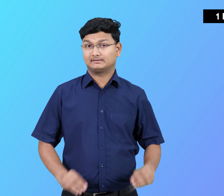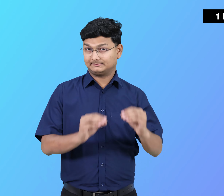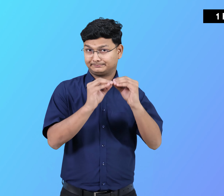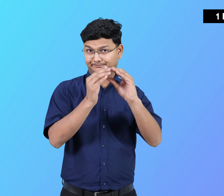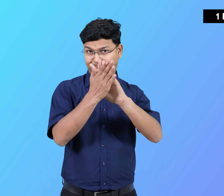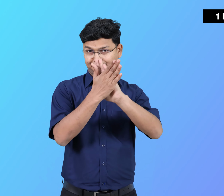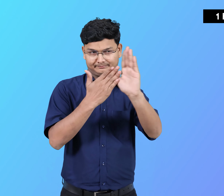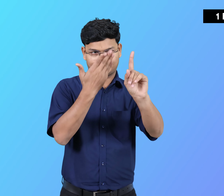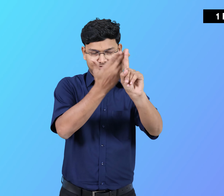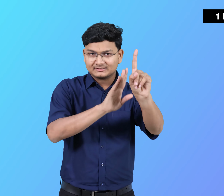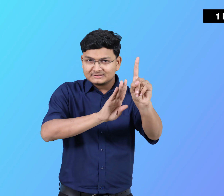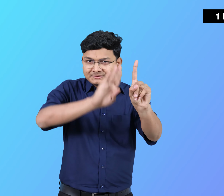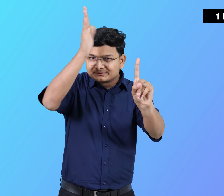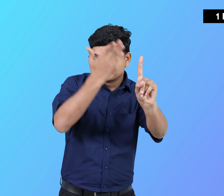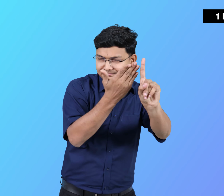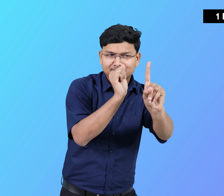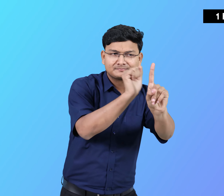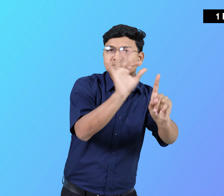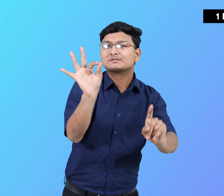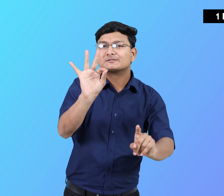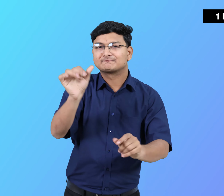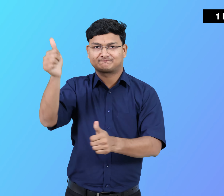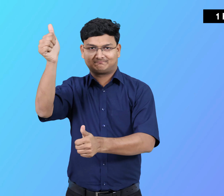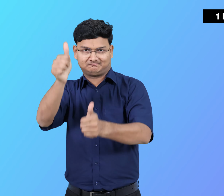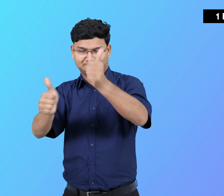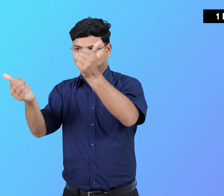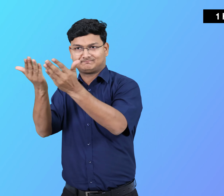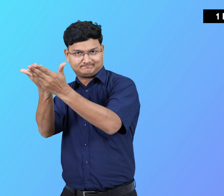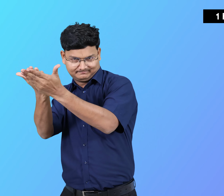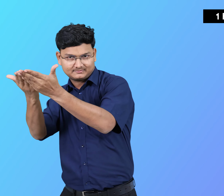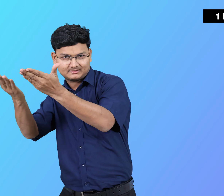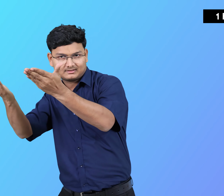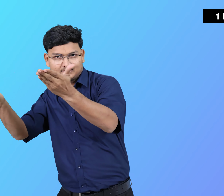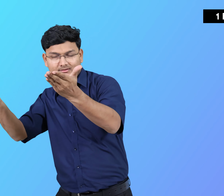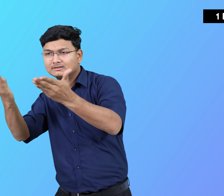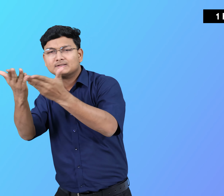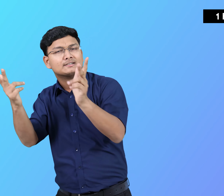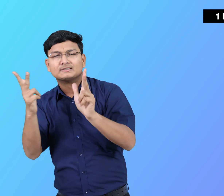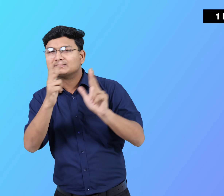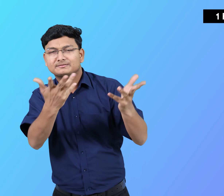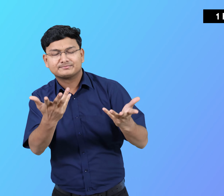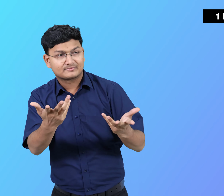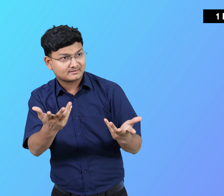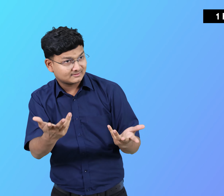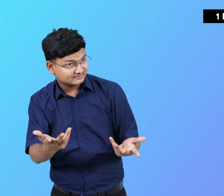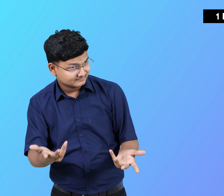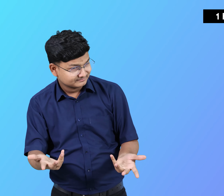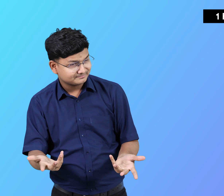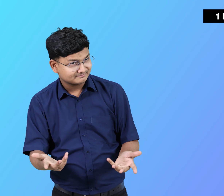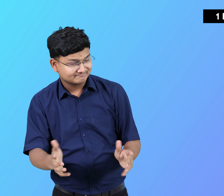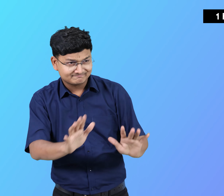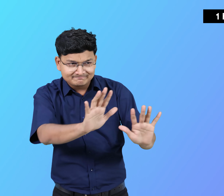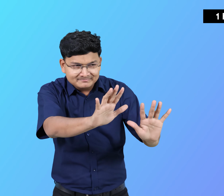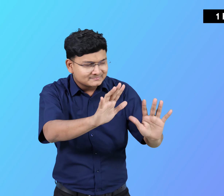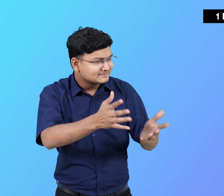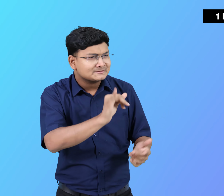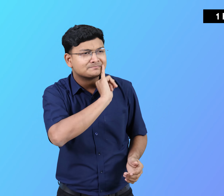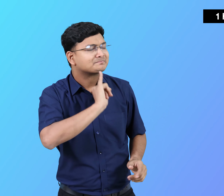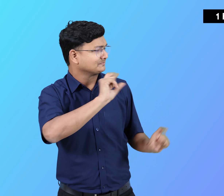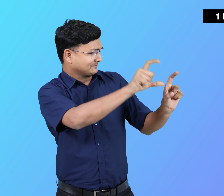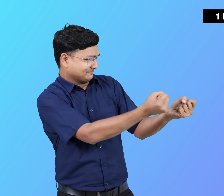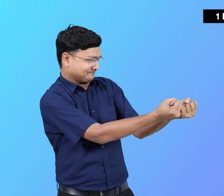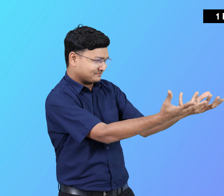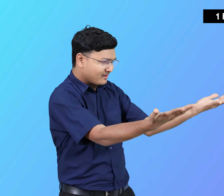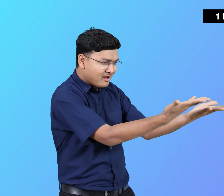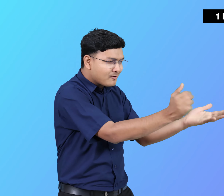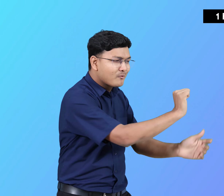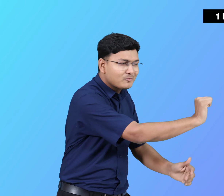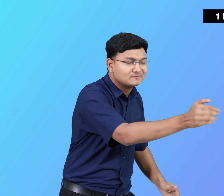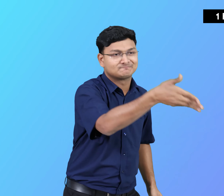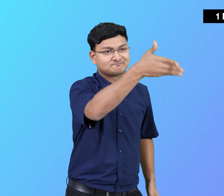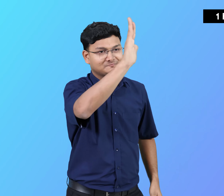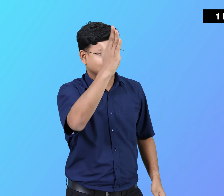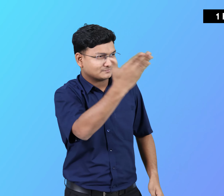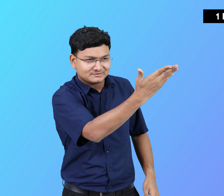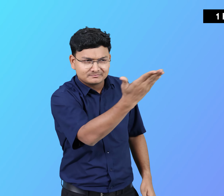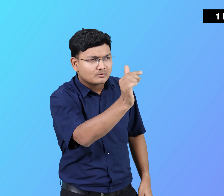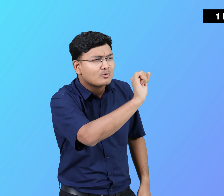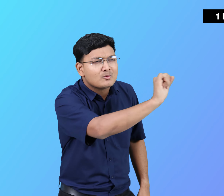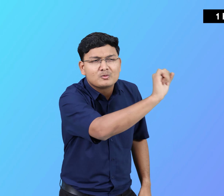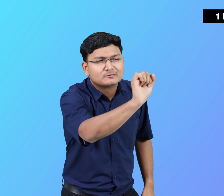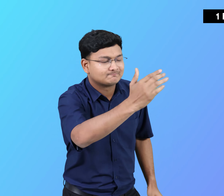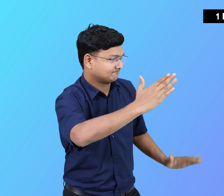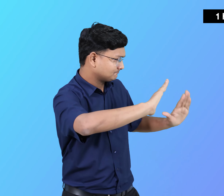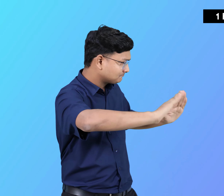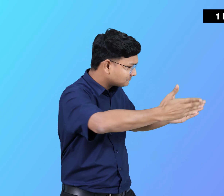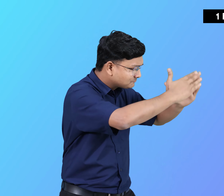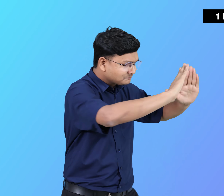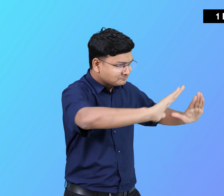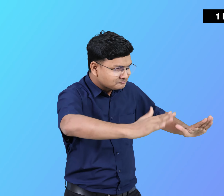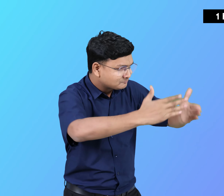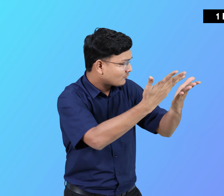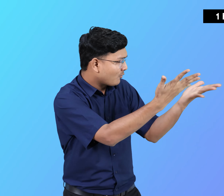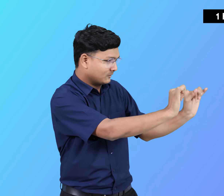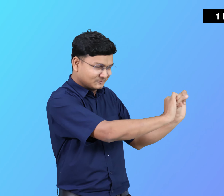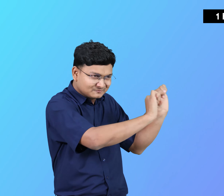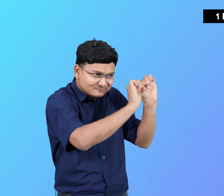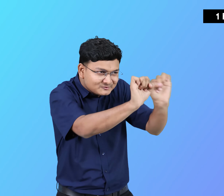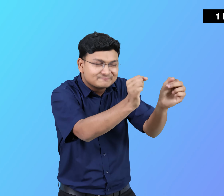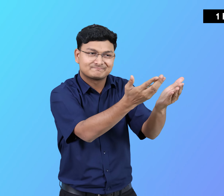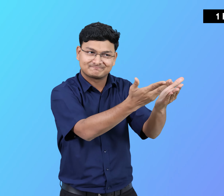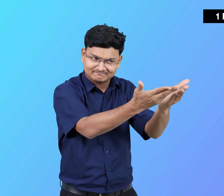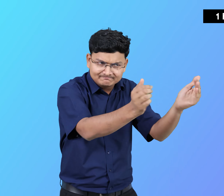King Ben-Hadad’s officers said to him, “The gods of Israel are the gods of the mountains.